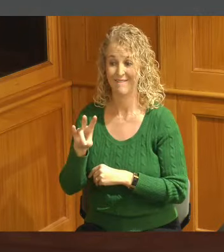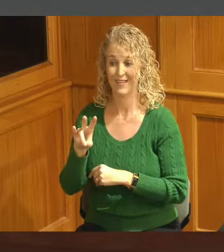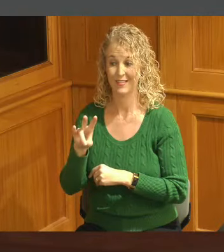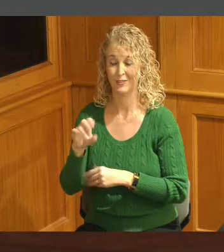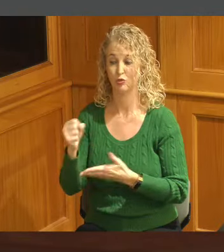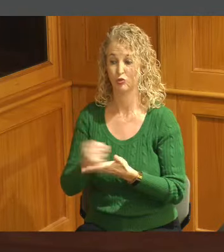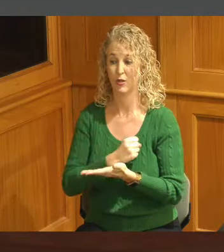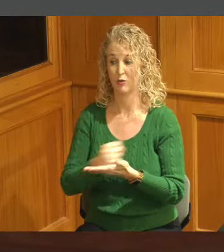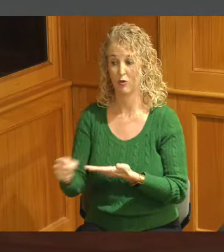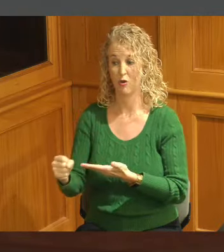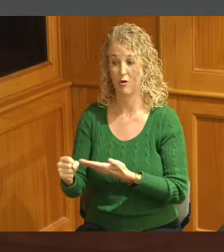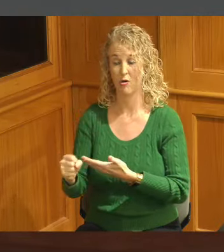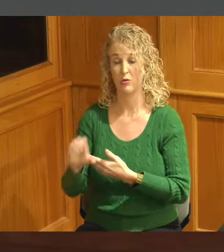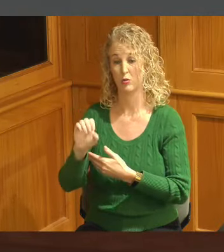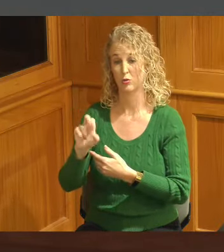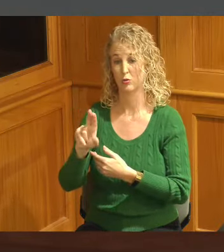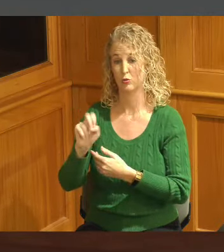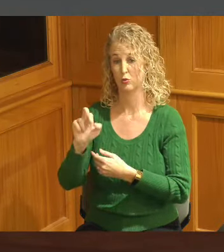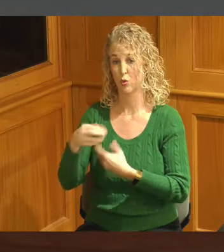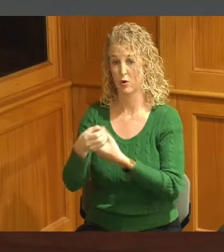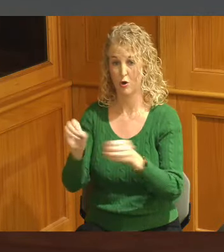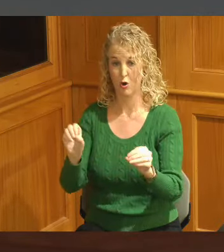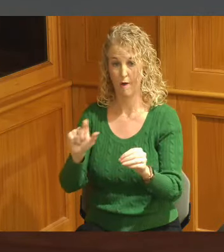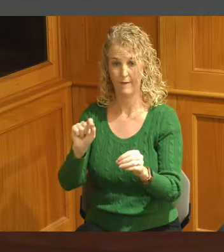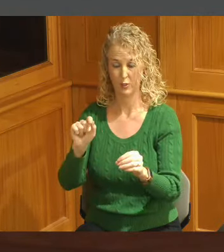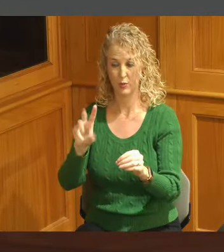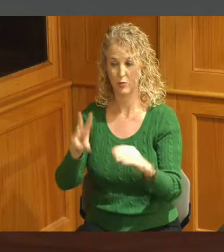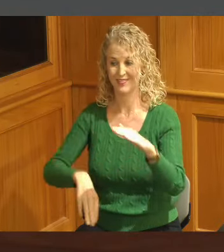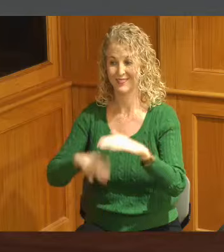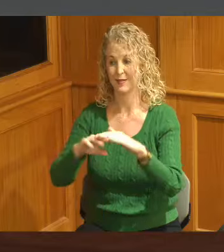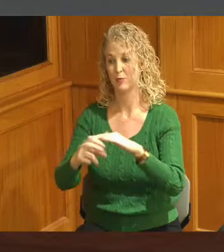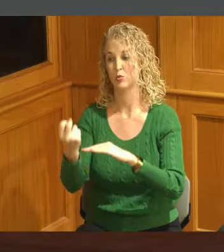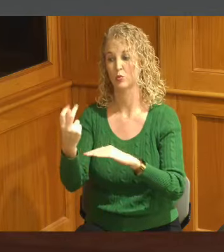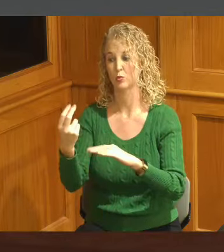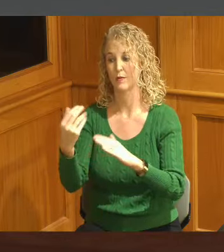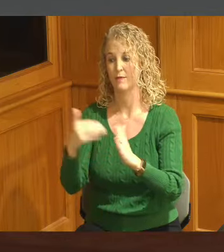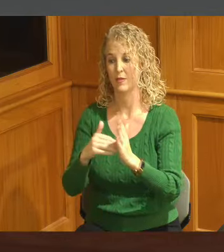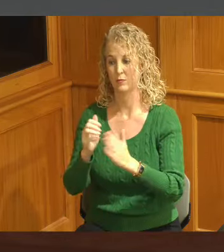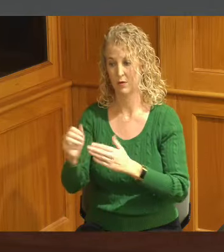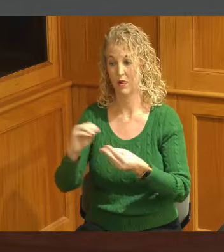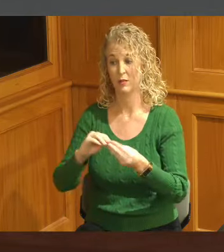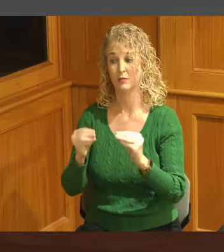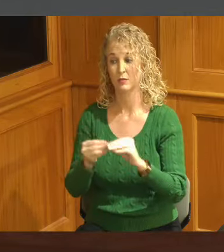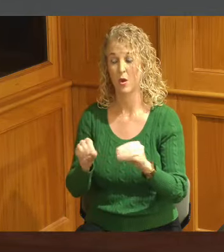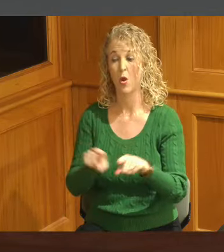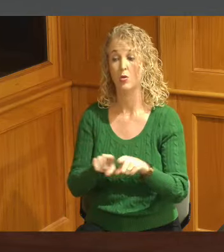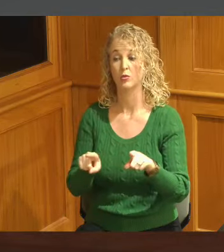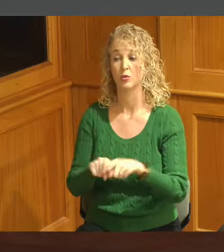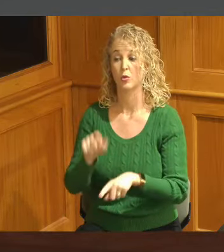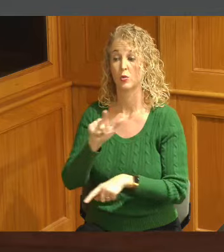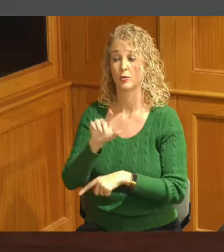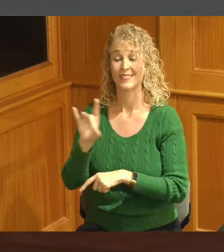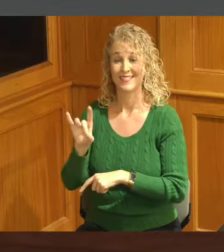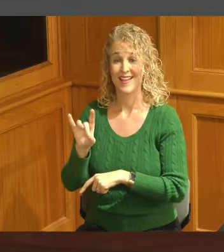credit cards by the Coroner's office in 2026 at $12,000. There's also item number 28 which is also